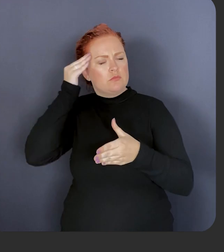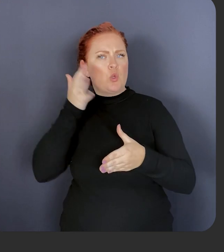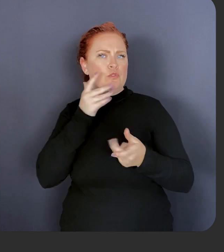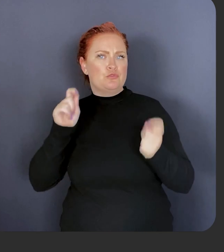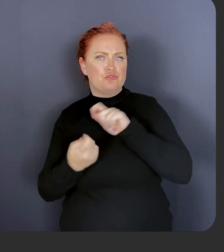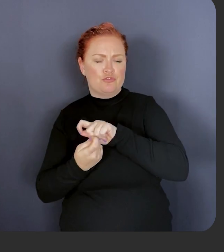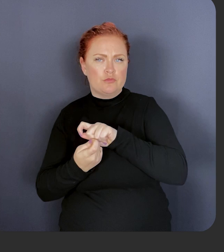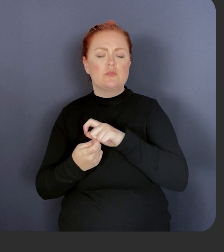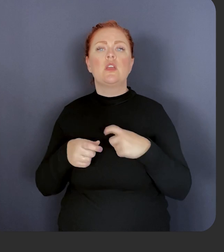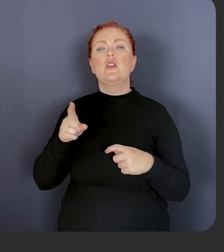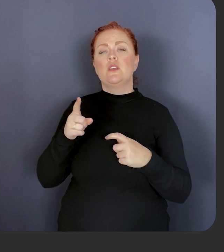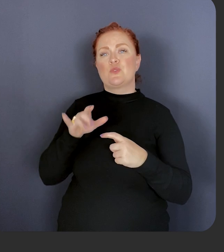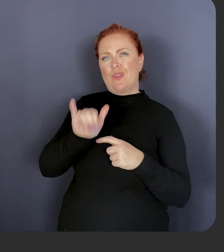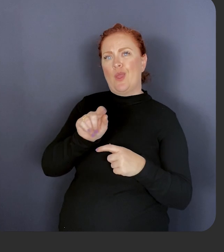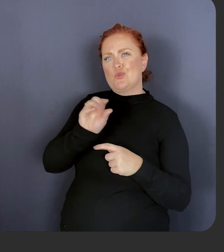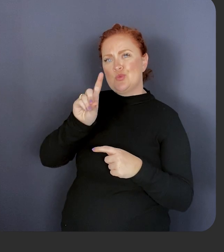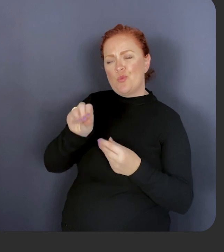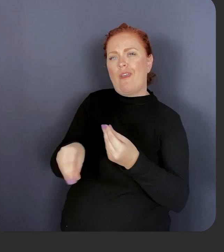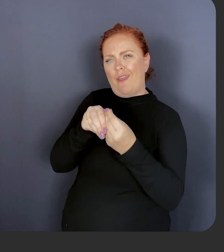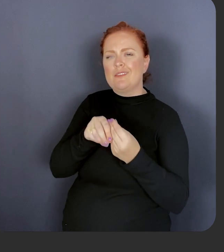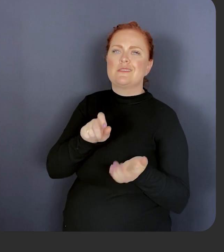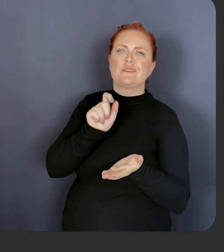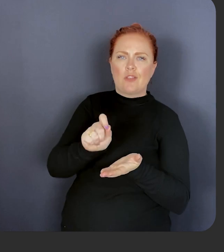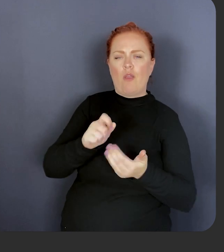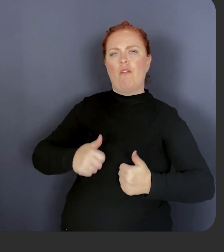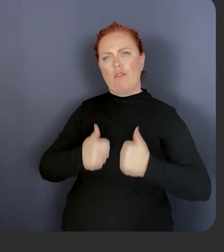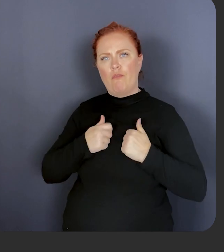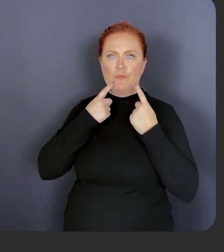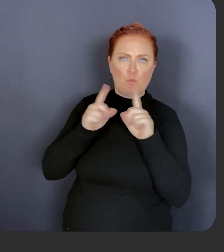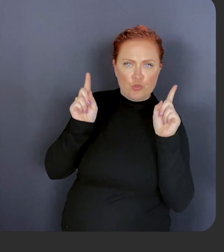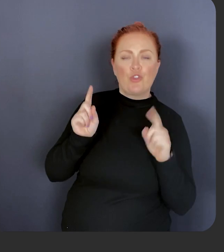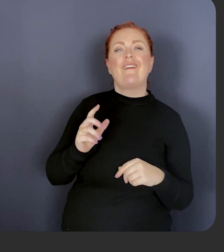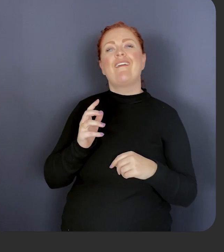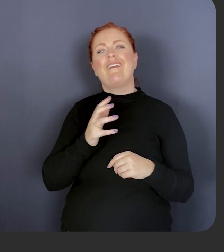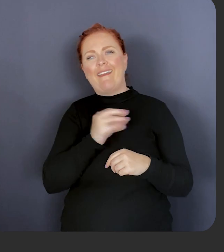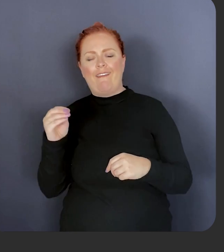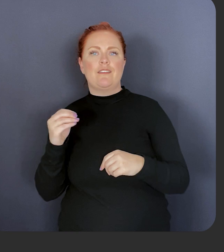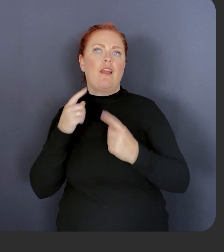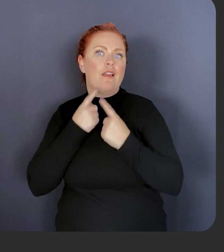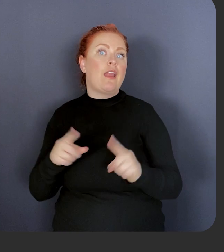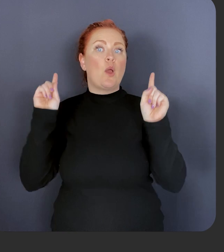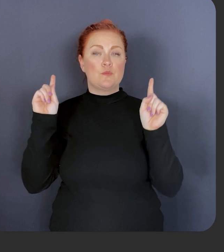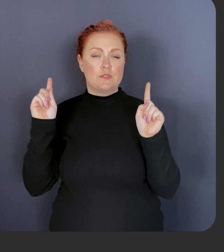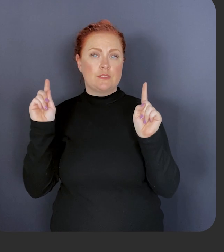So here in this to-do, I'm going to add this.LiveAnnouncer. And I'm going to announce--